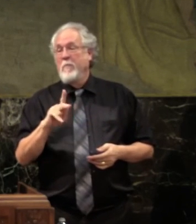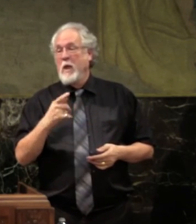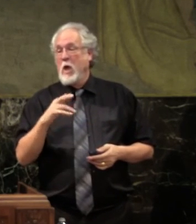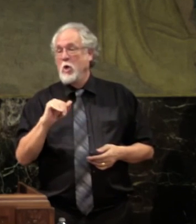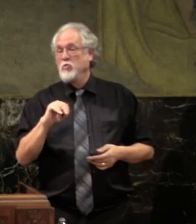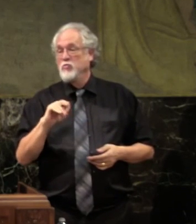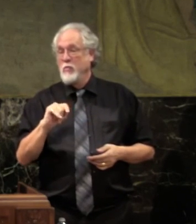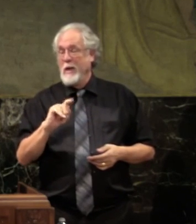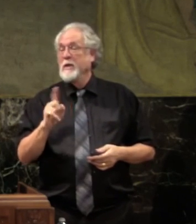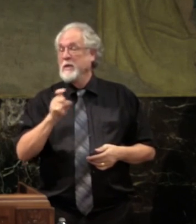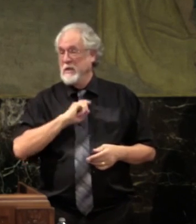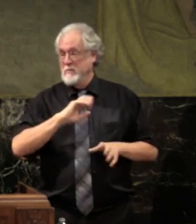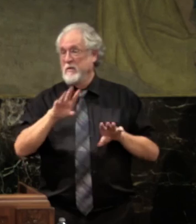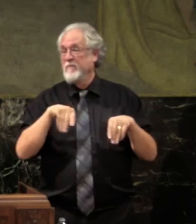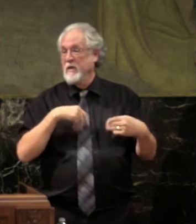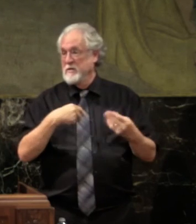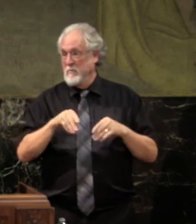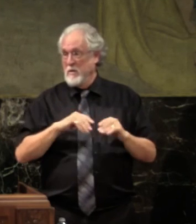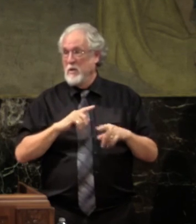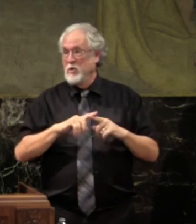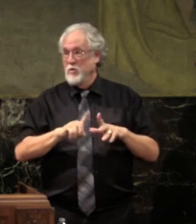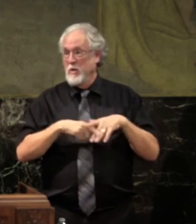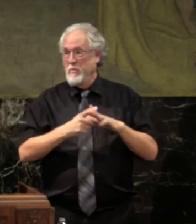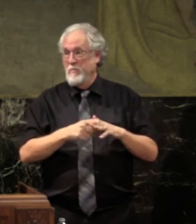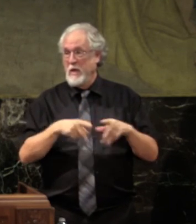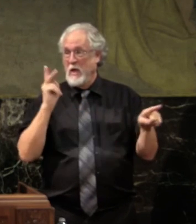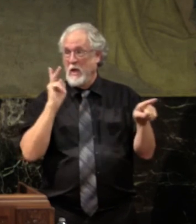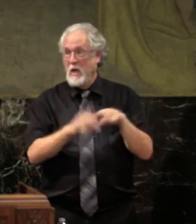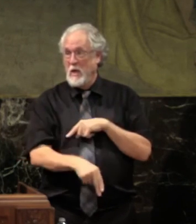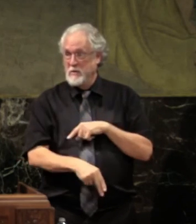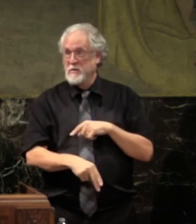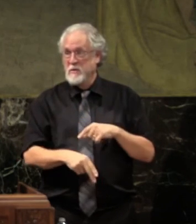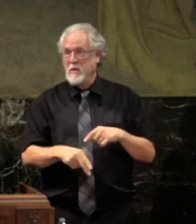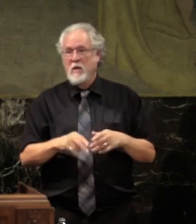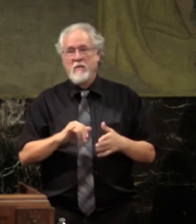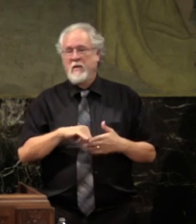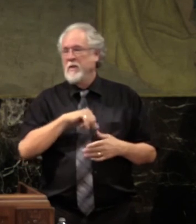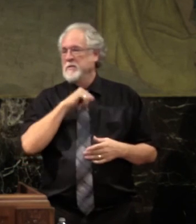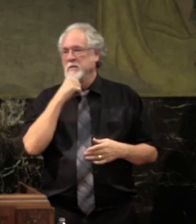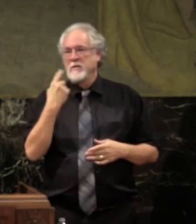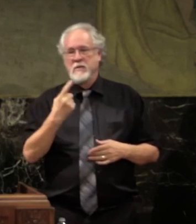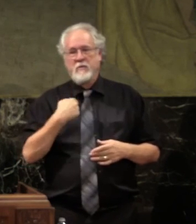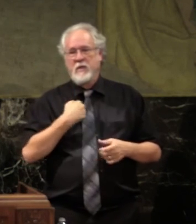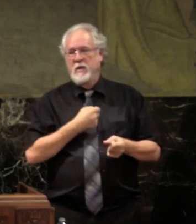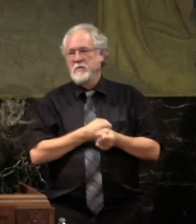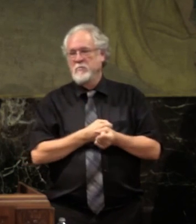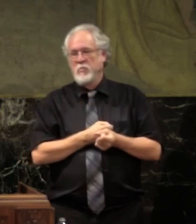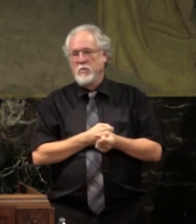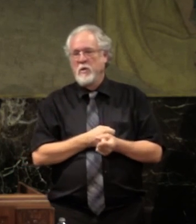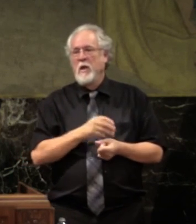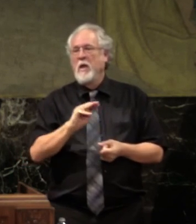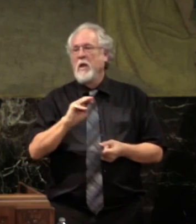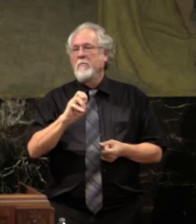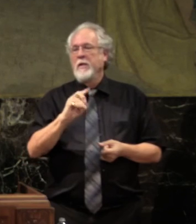me the flexibility to implement huge cuts that's not something i'm in favor of the Medicaid expansion saved our